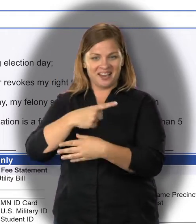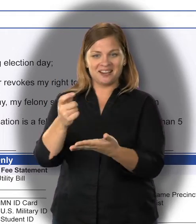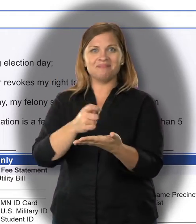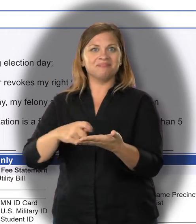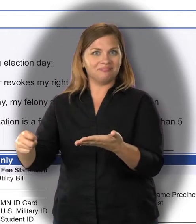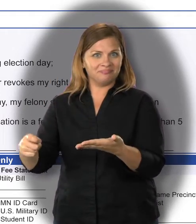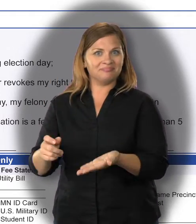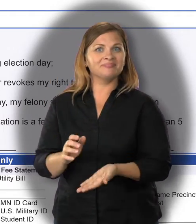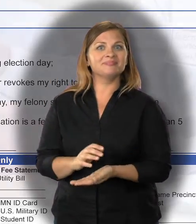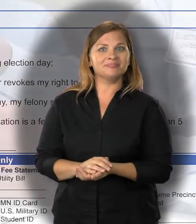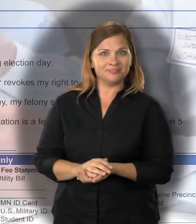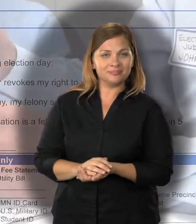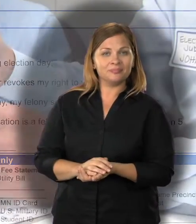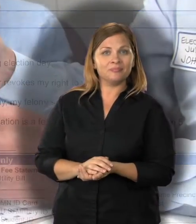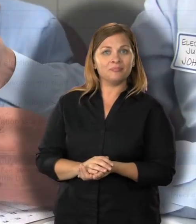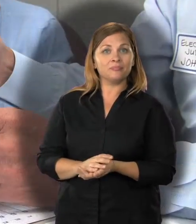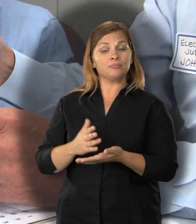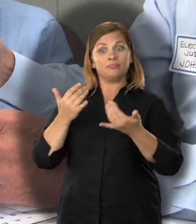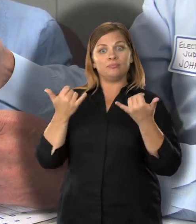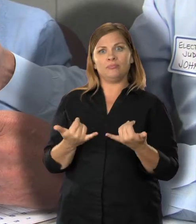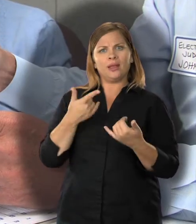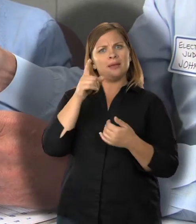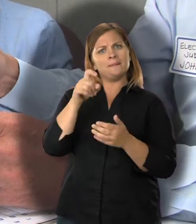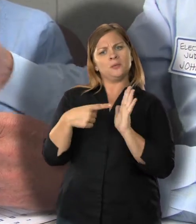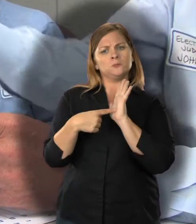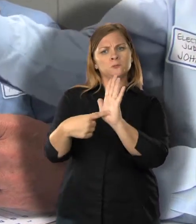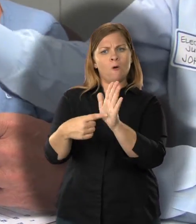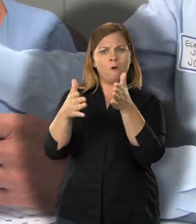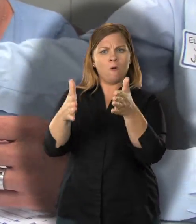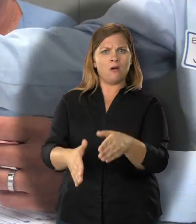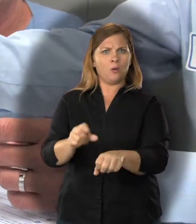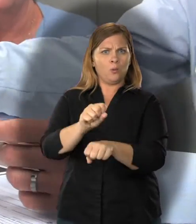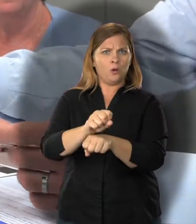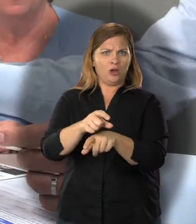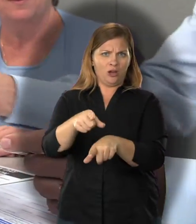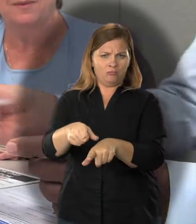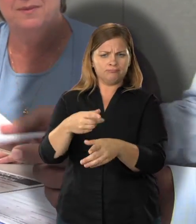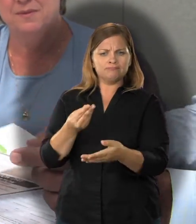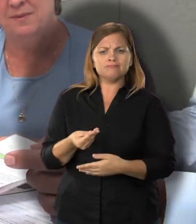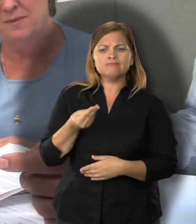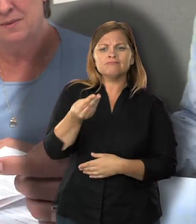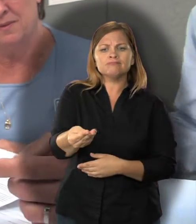Once you've filled out the form, you'll need to show the election judge proof of where you live.